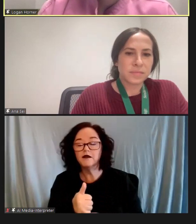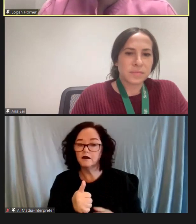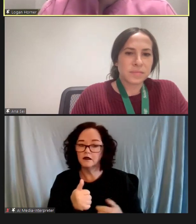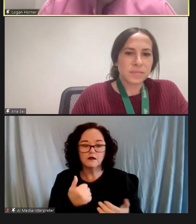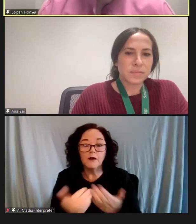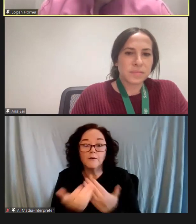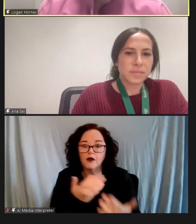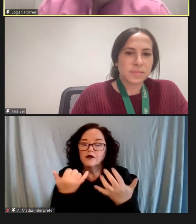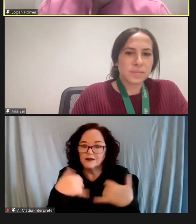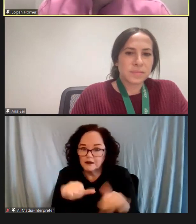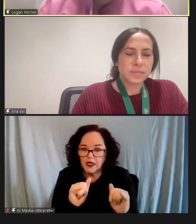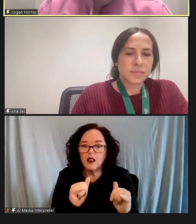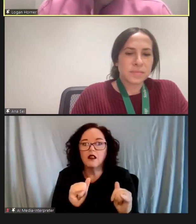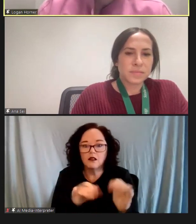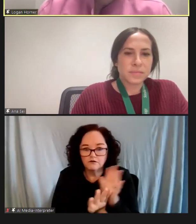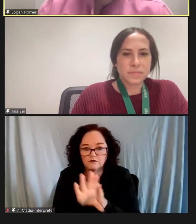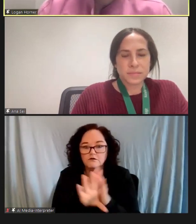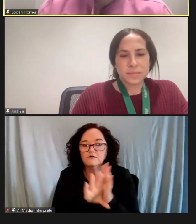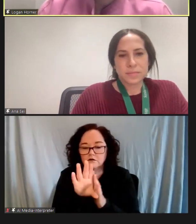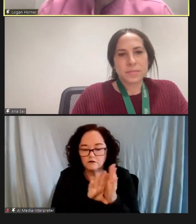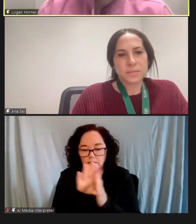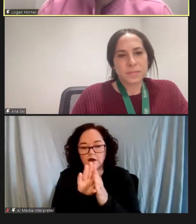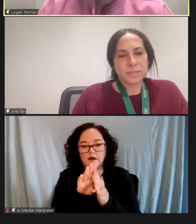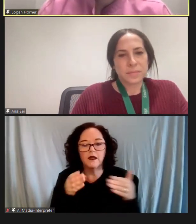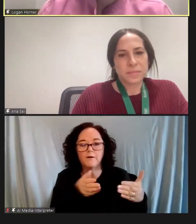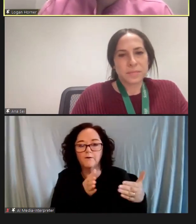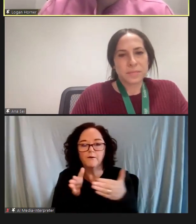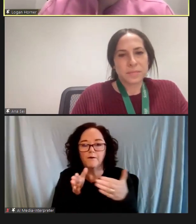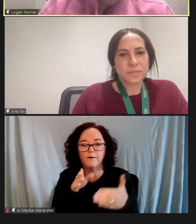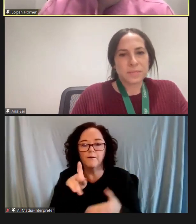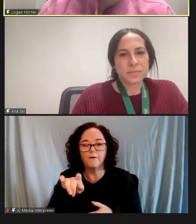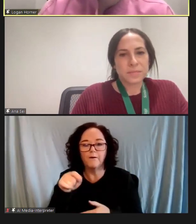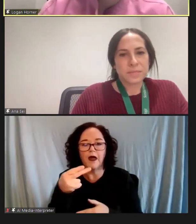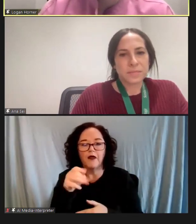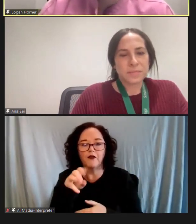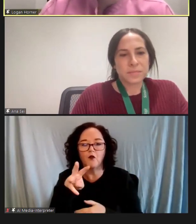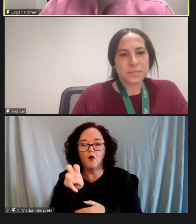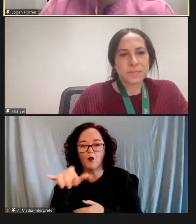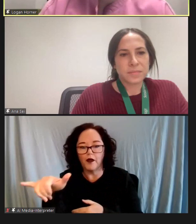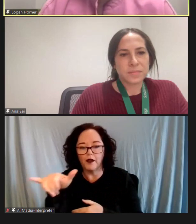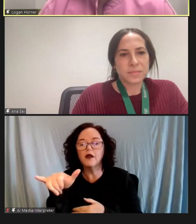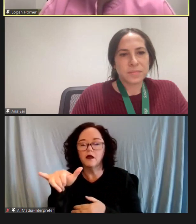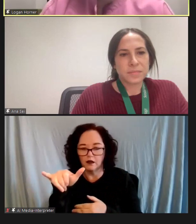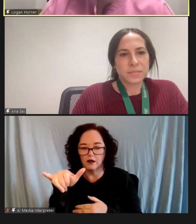those pathways are going to become a